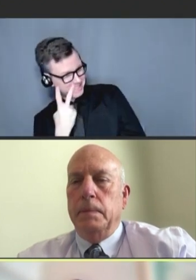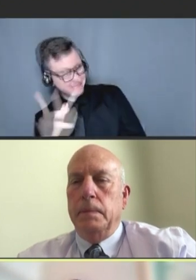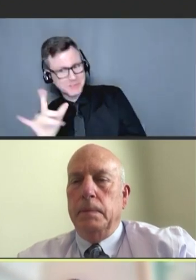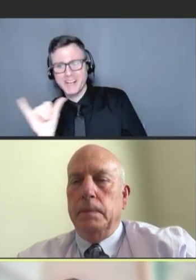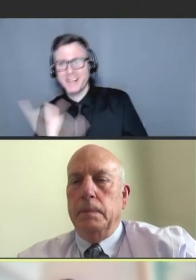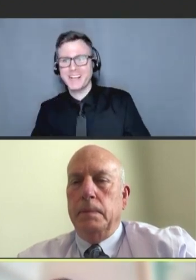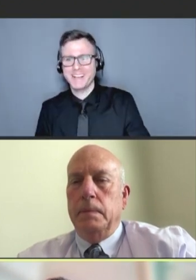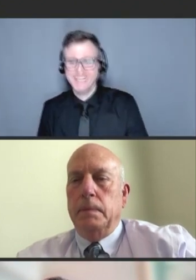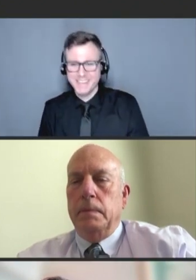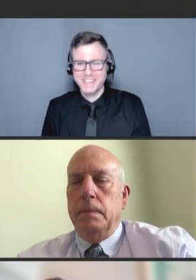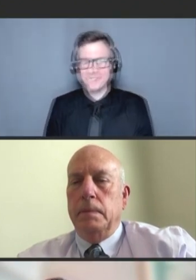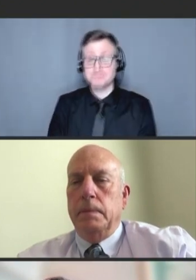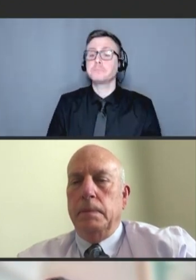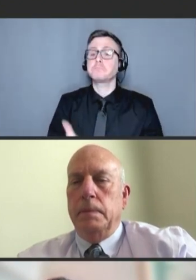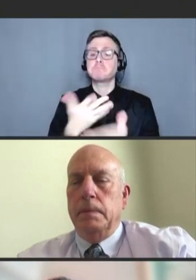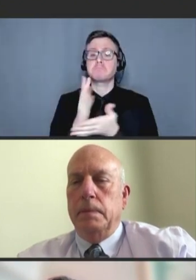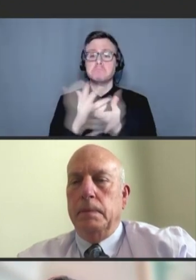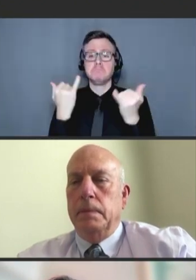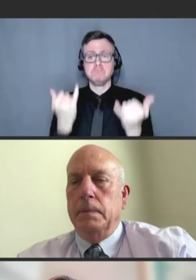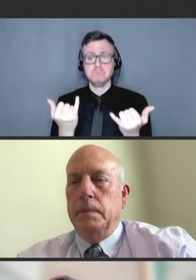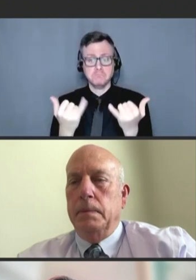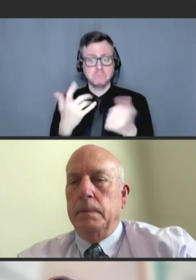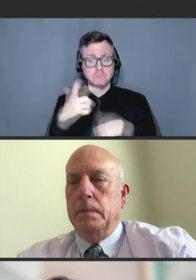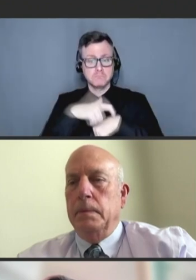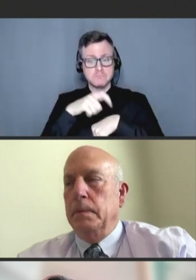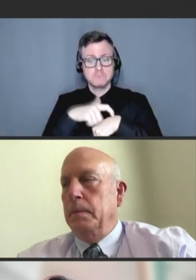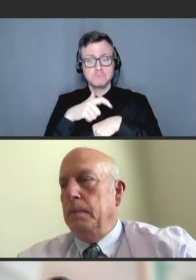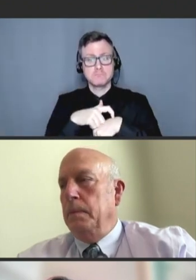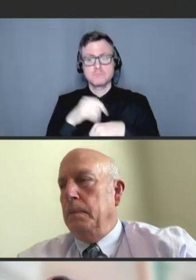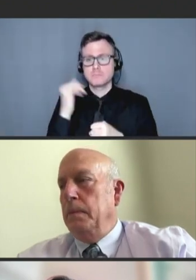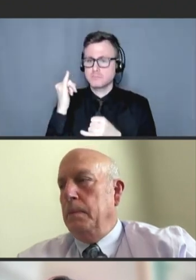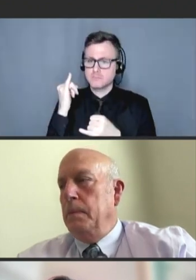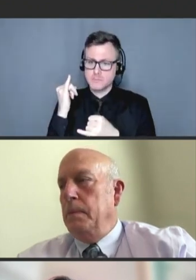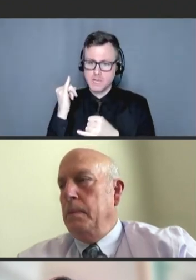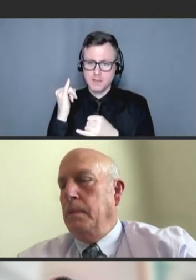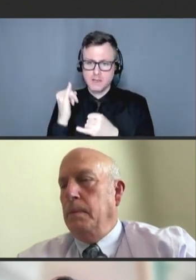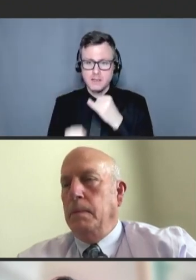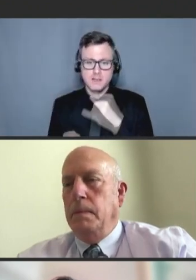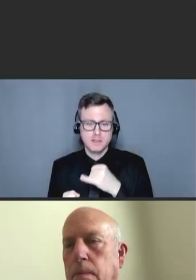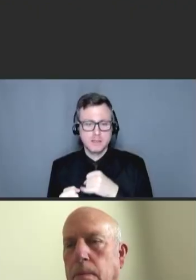Robert Hopkins: All right, it's now time to turn to our liaison representatives.